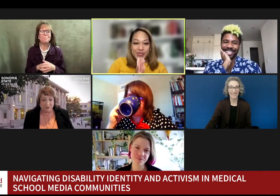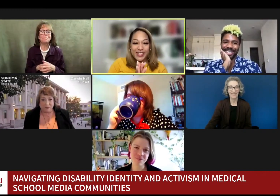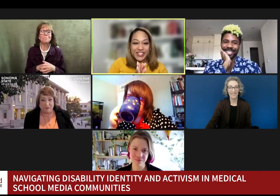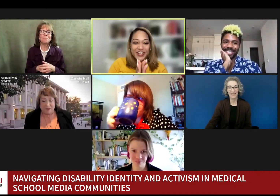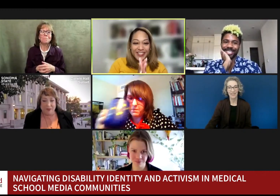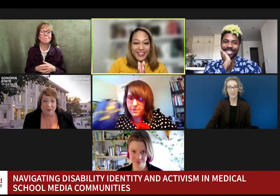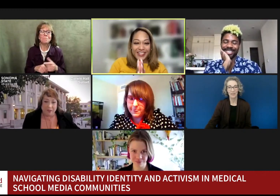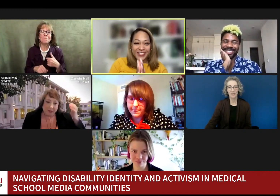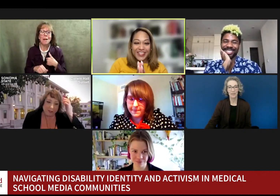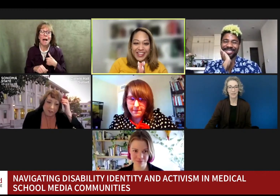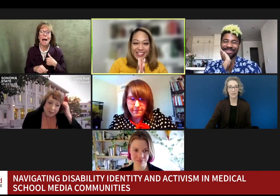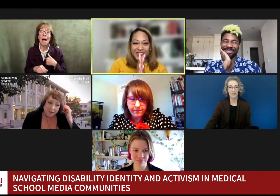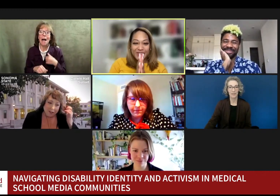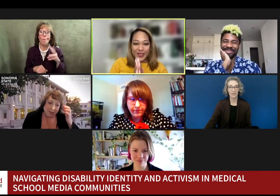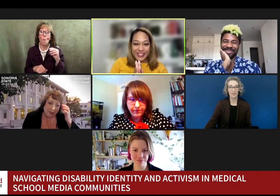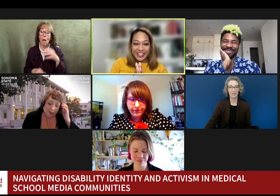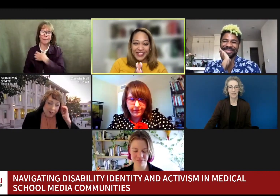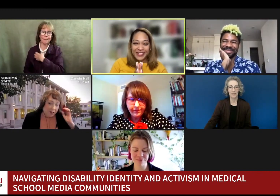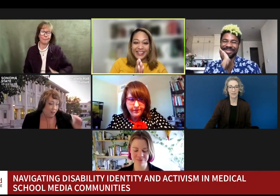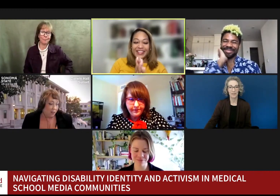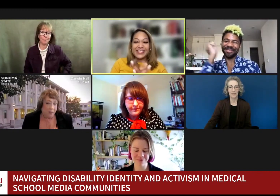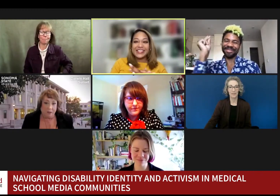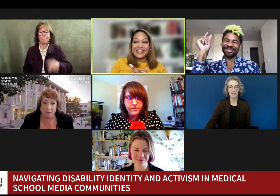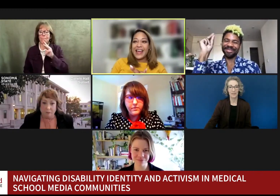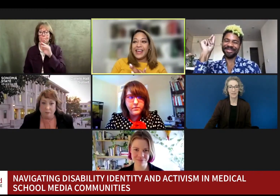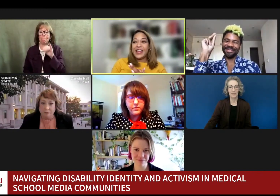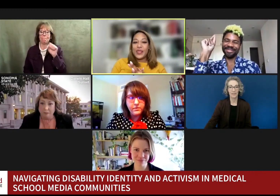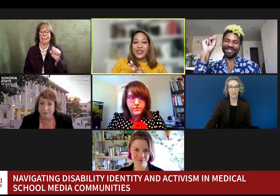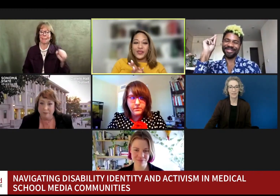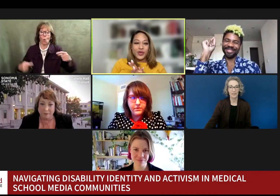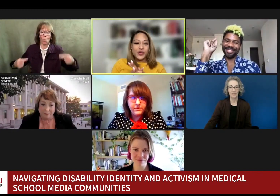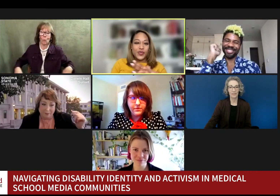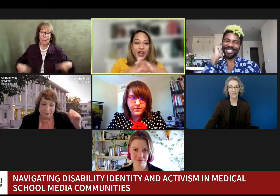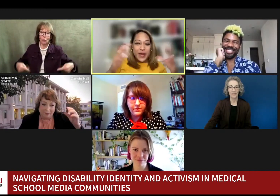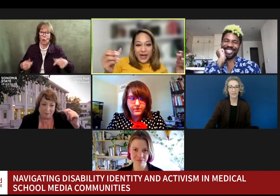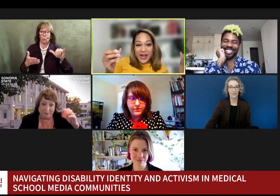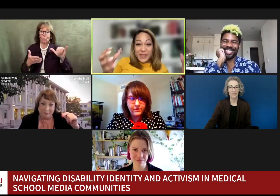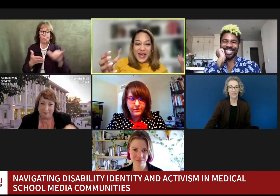This is the real ramp up of TikTok, Instagram, Twitter,